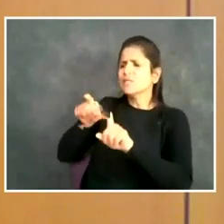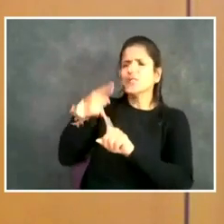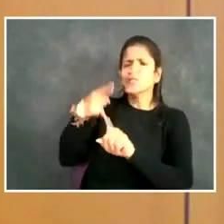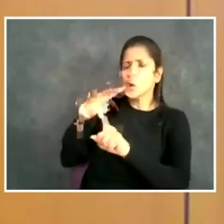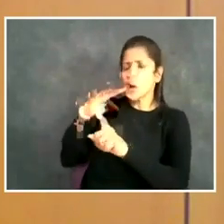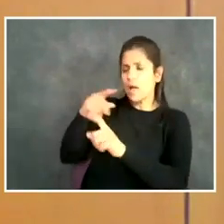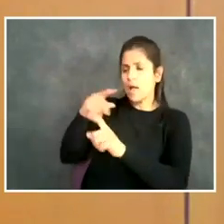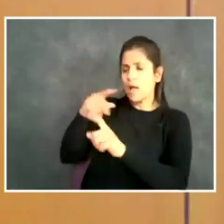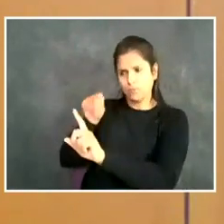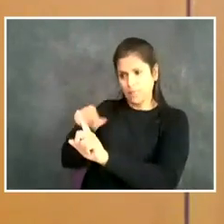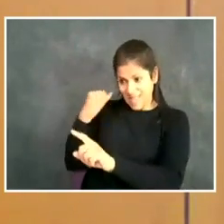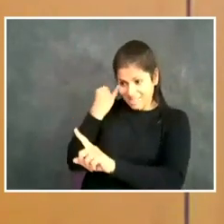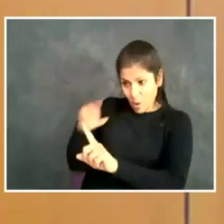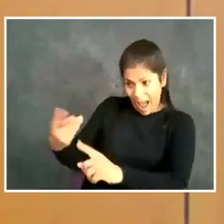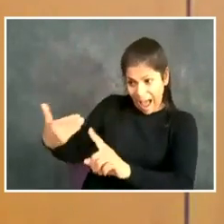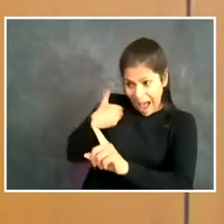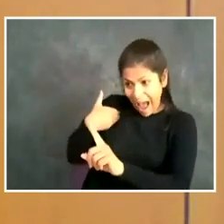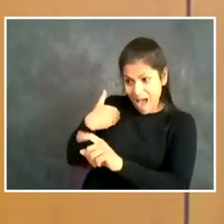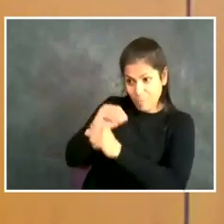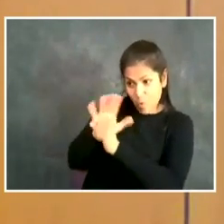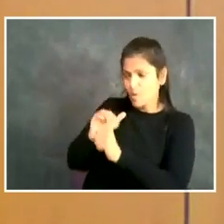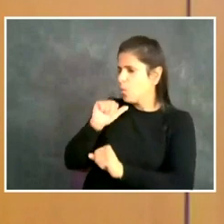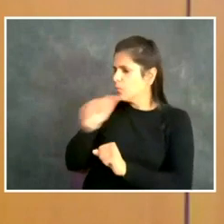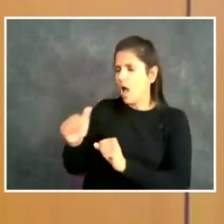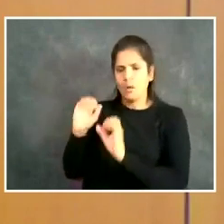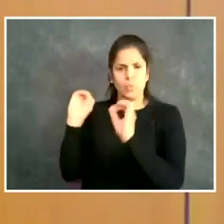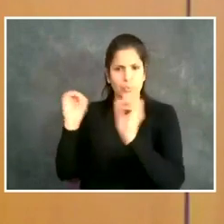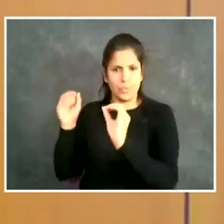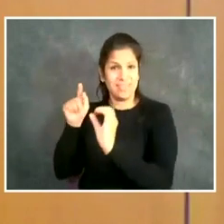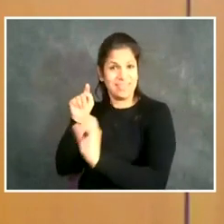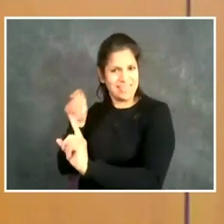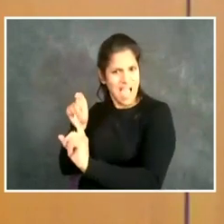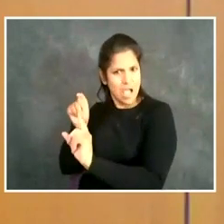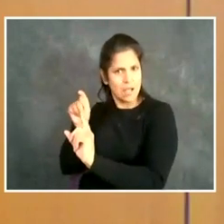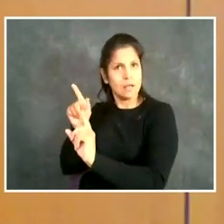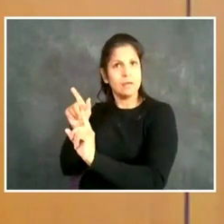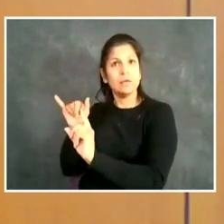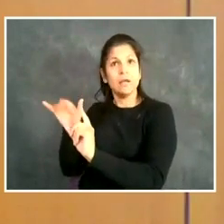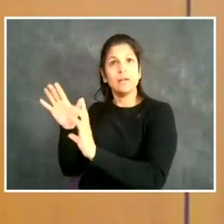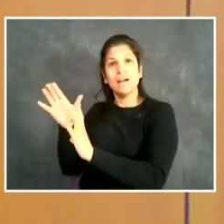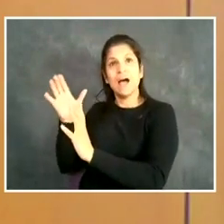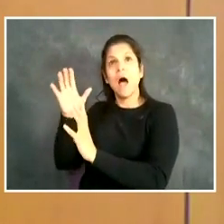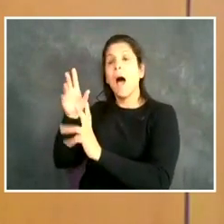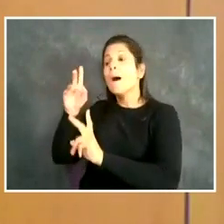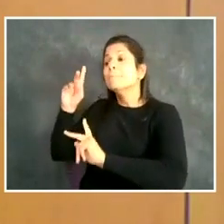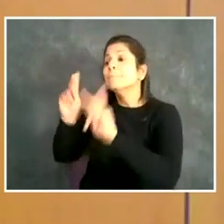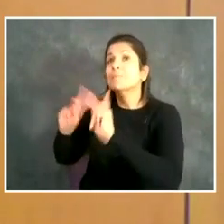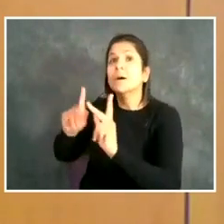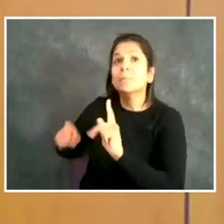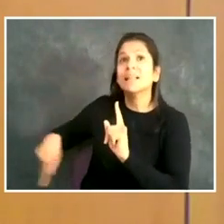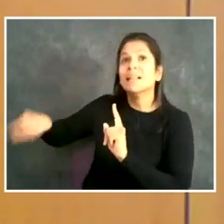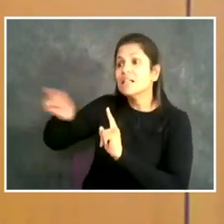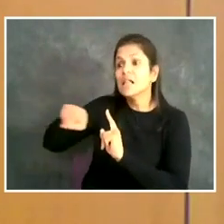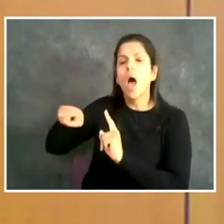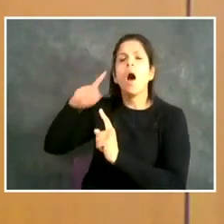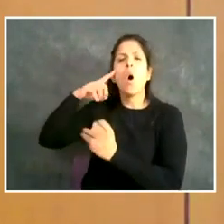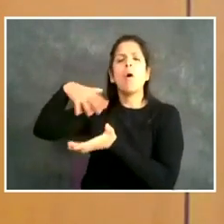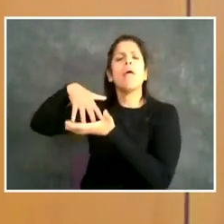INFECTION. IT'S IMPORTANT FOR US, A, TO TEASE THAT APART AND WITH